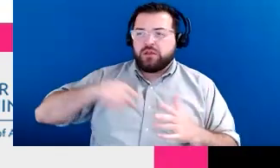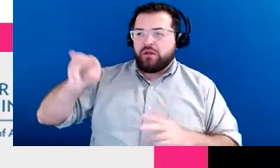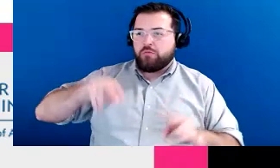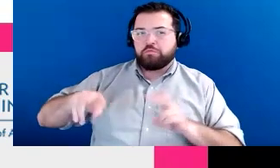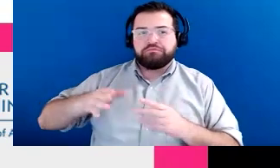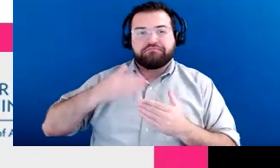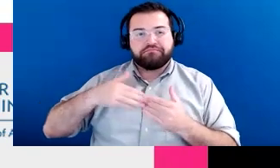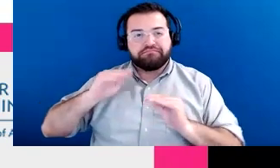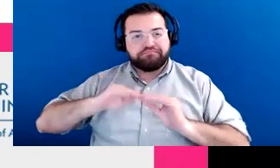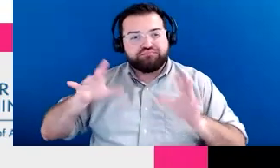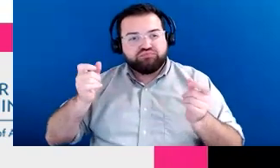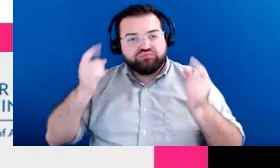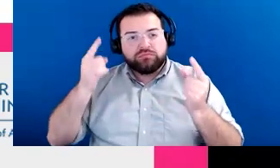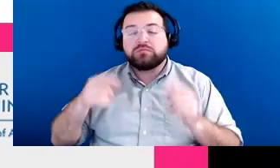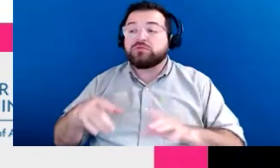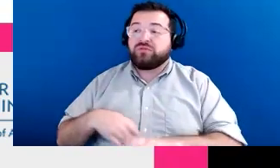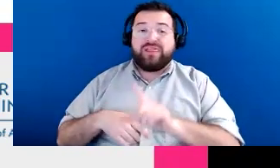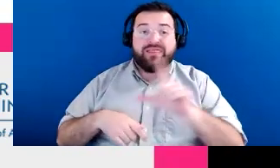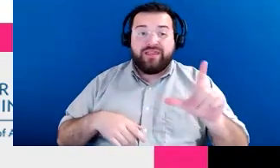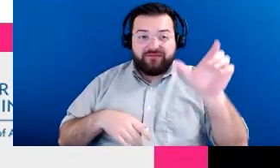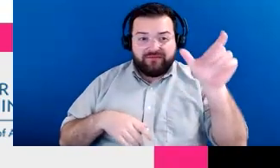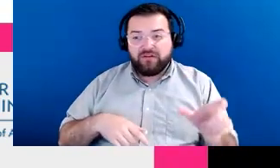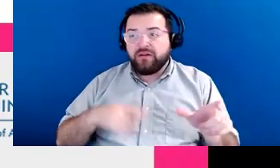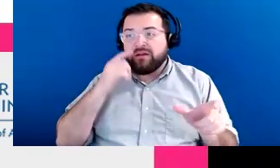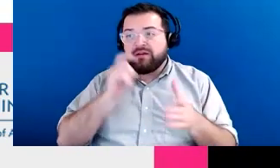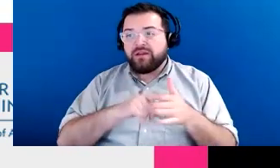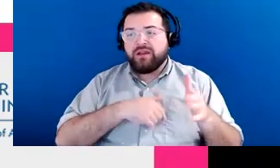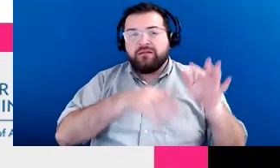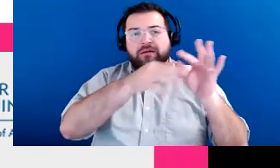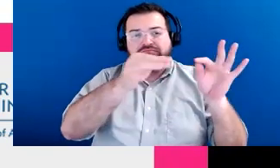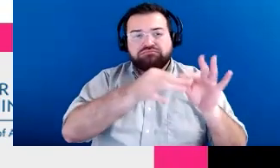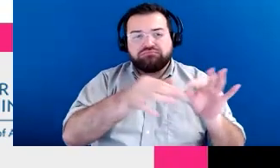And so on the left hand side, you know, you have this short snippets of RSI which